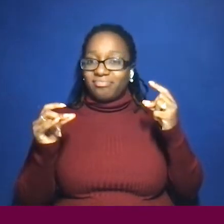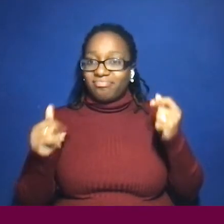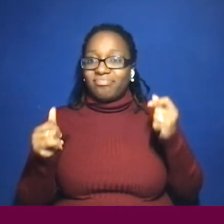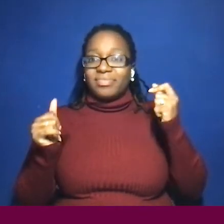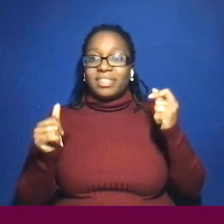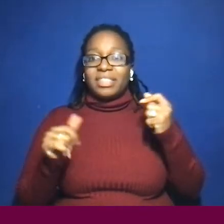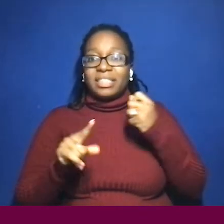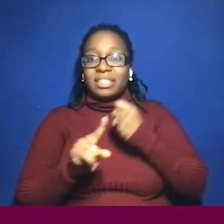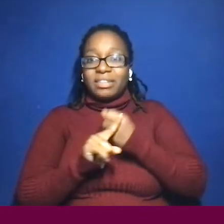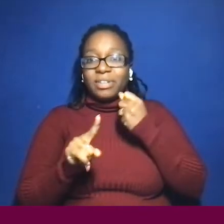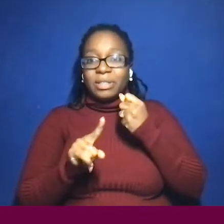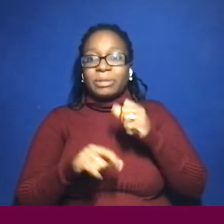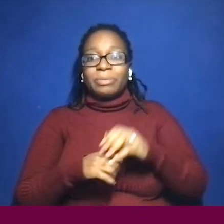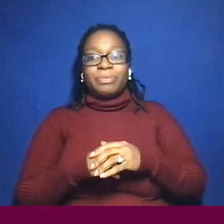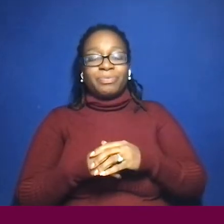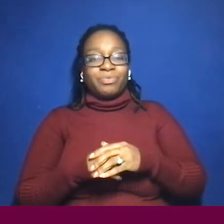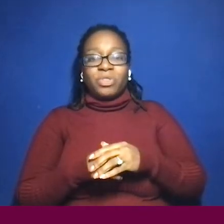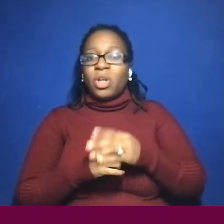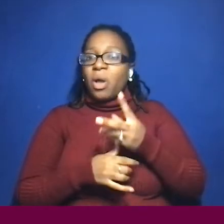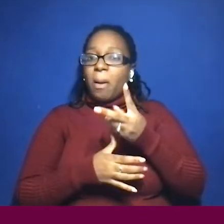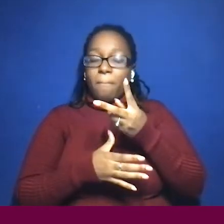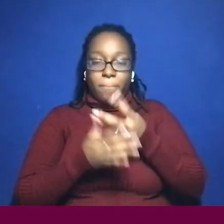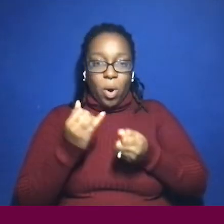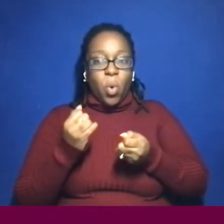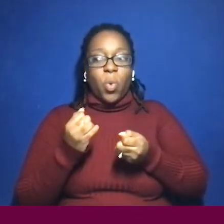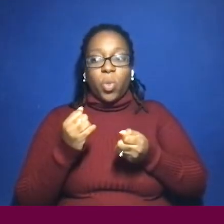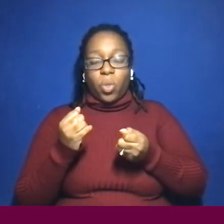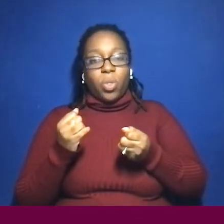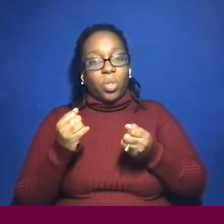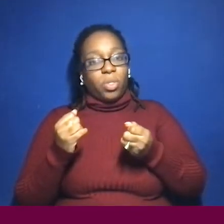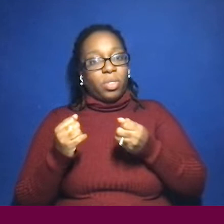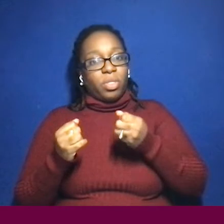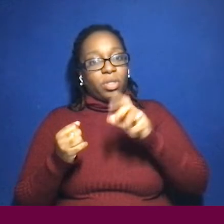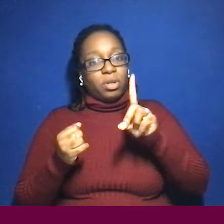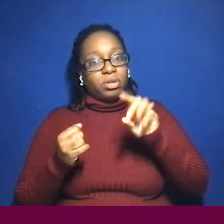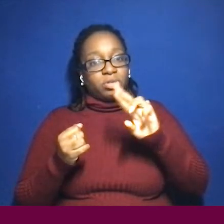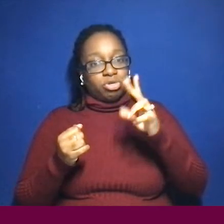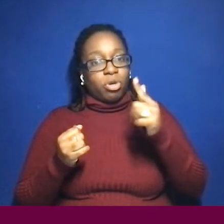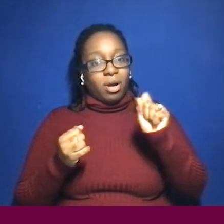of those drugs in their bodies. And his body in particular had both of those drugs that were what